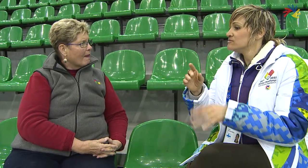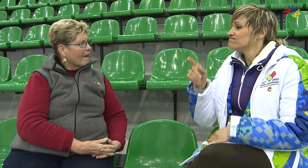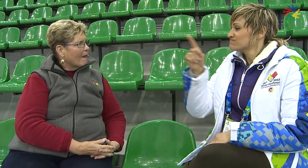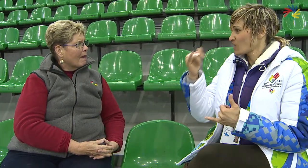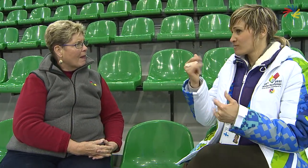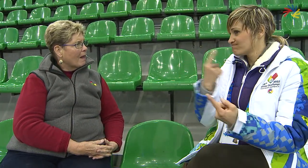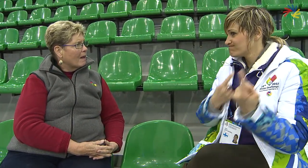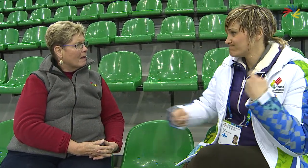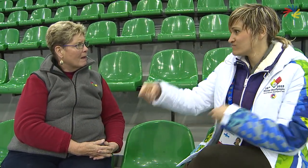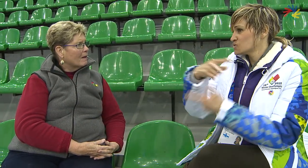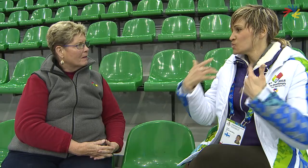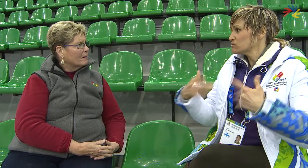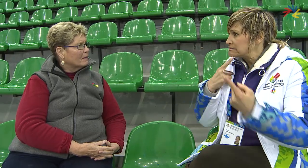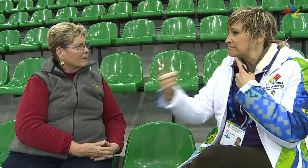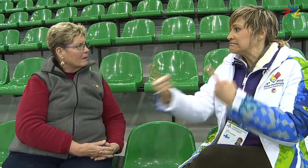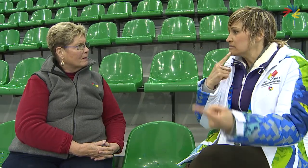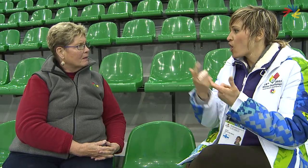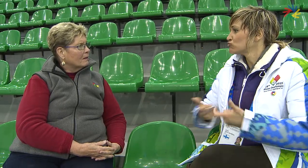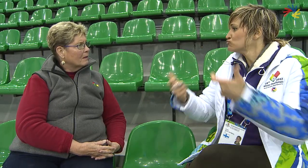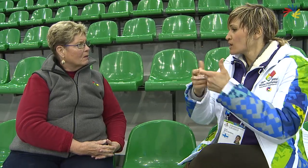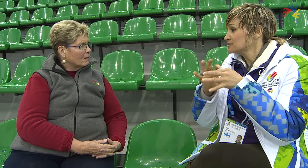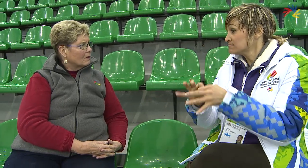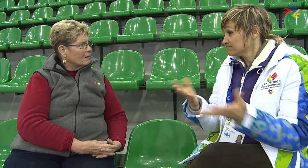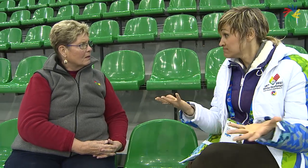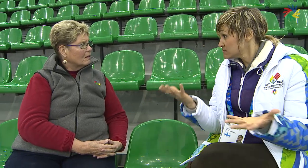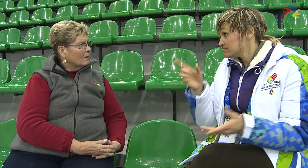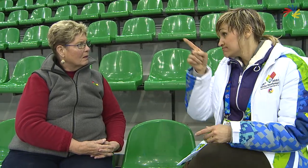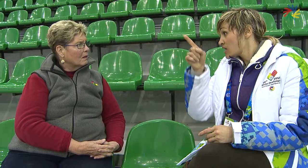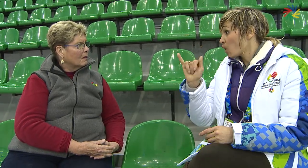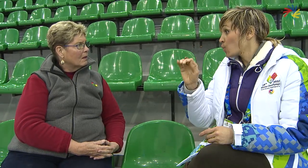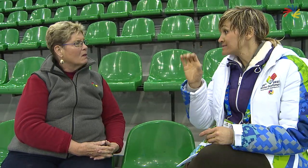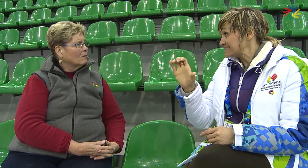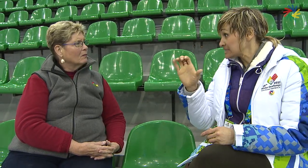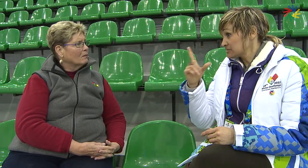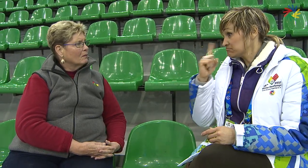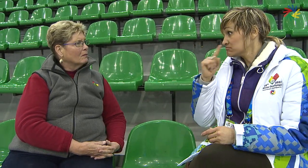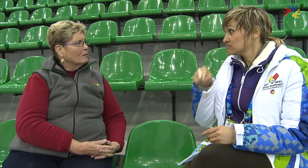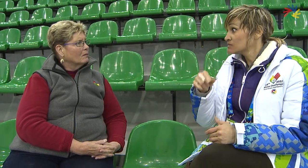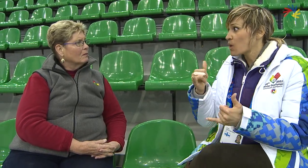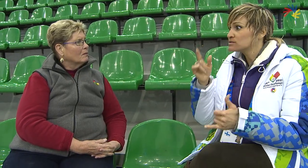there has been heavy discussion in the Congress about the IOC.